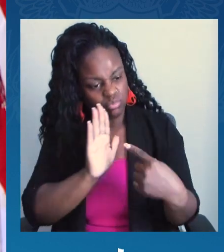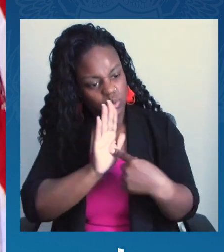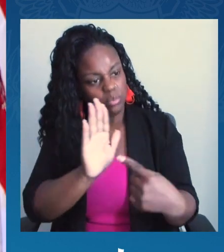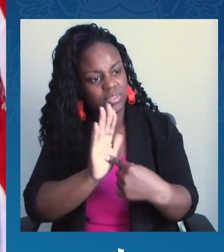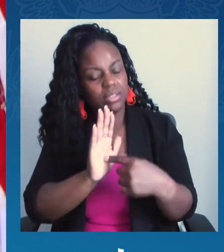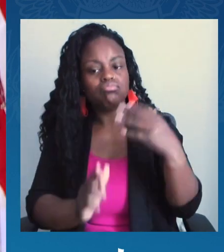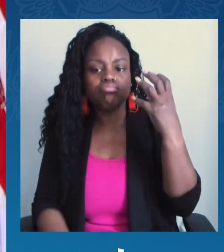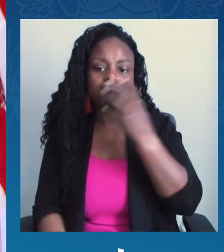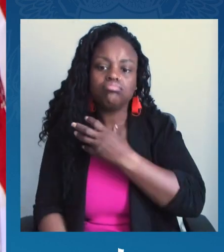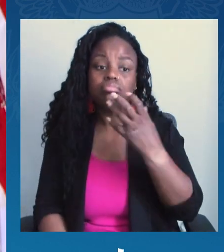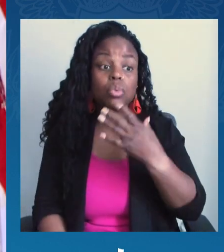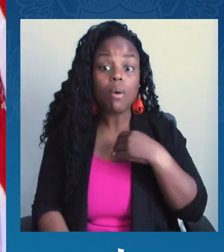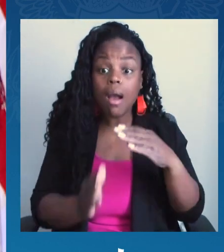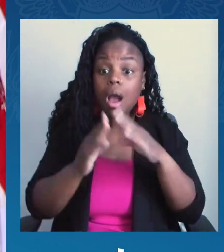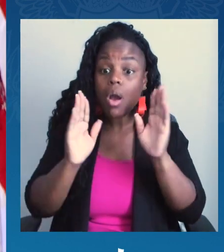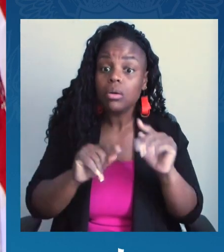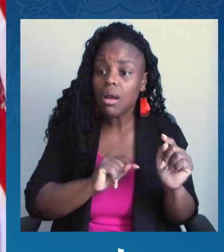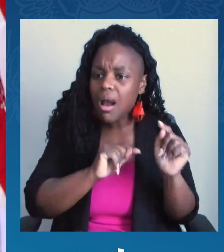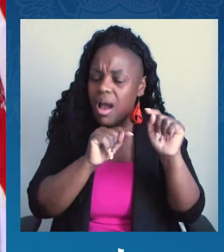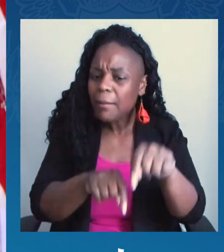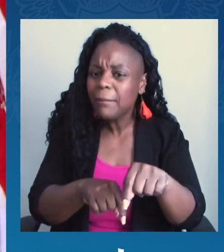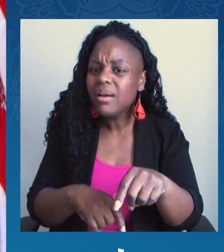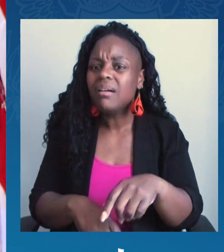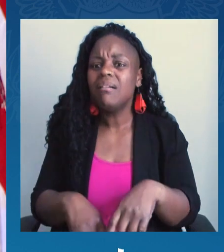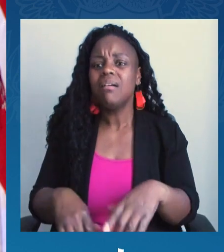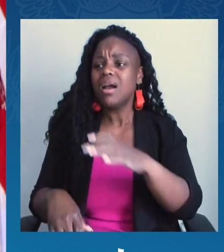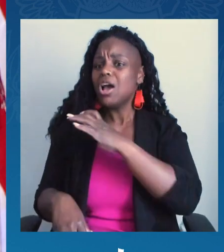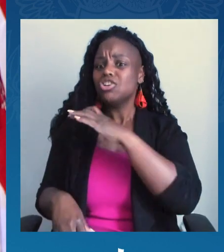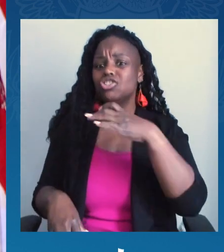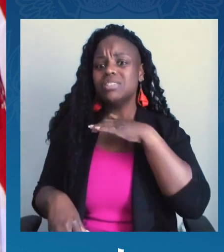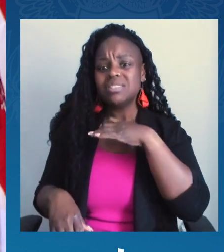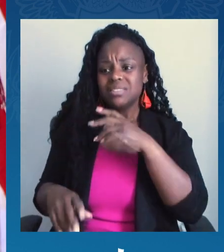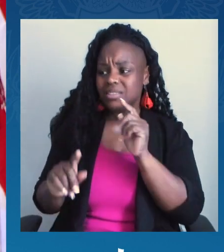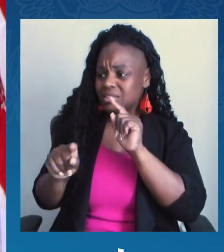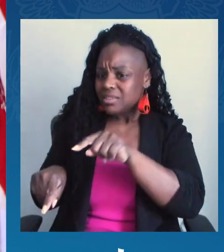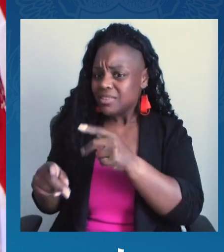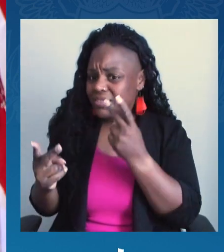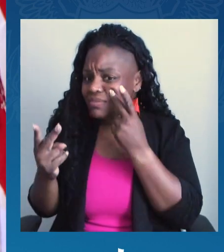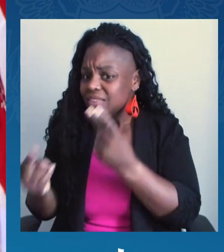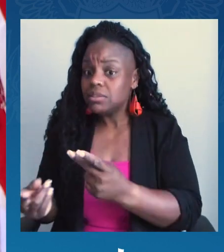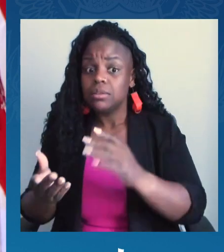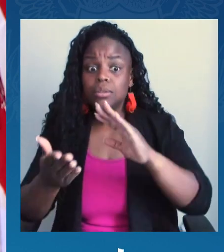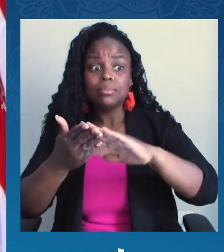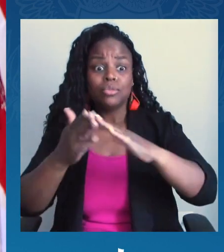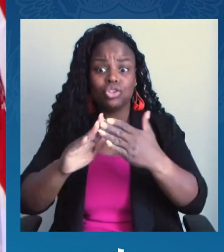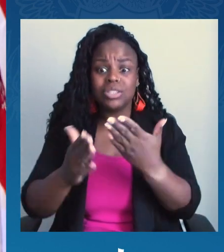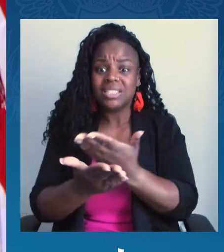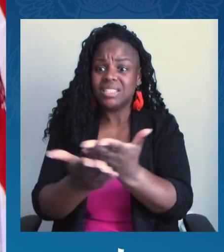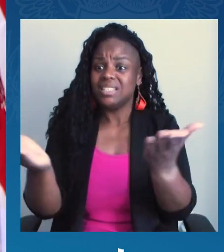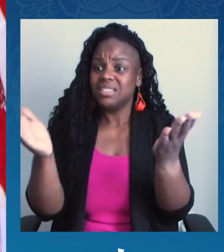I've seen him in the halls of Congress. I've seen him in the community. He is always the same person fighting for all